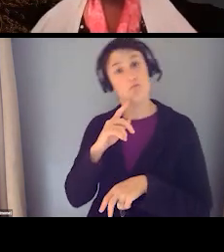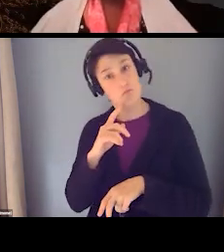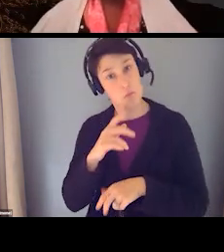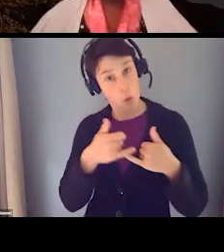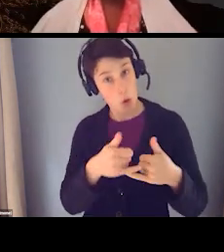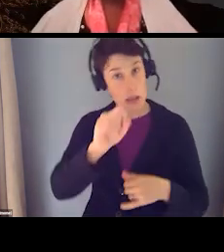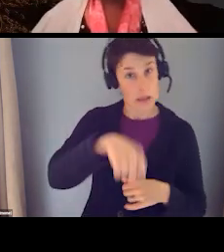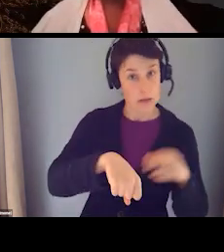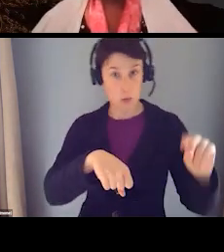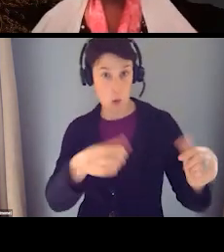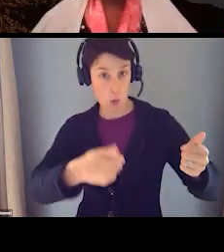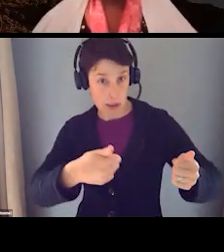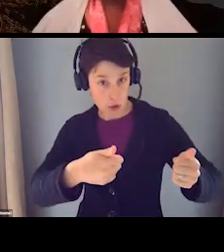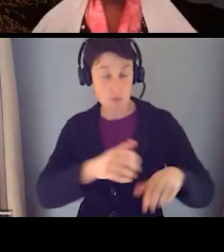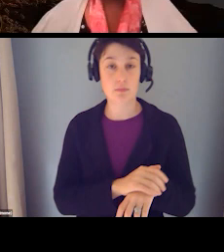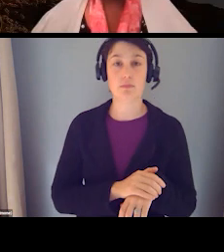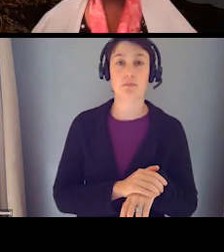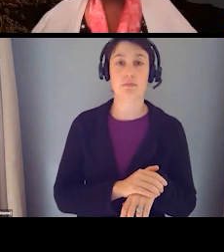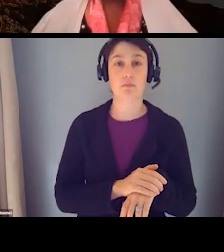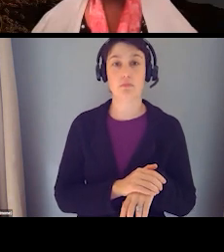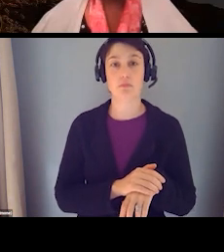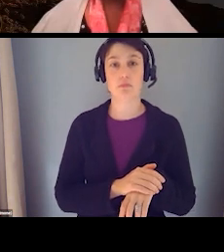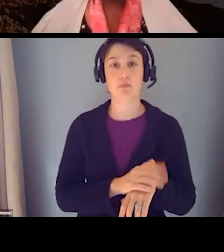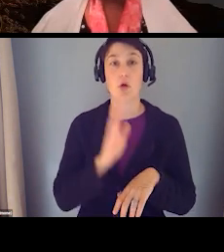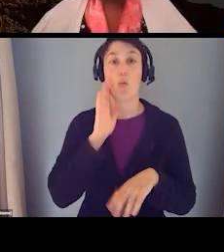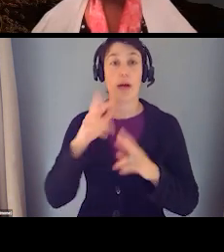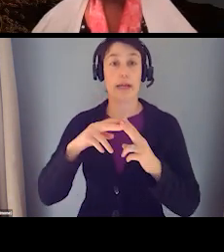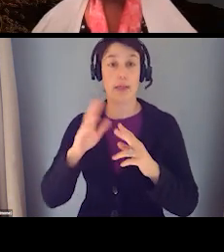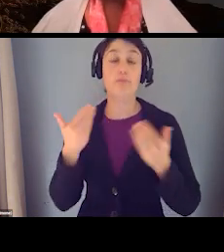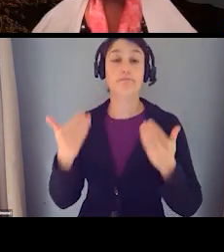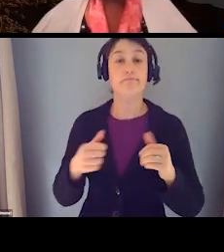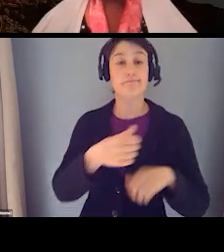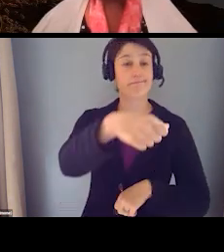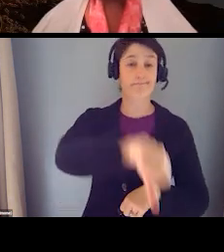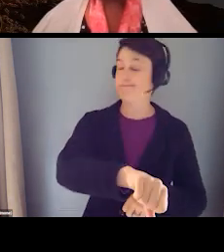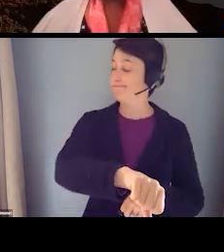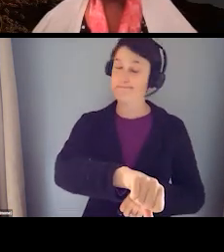And so you'll get a declination letter, you're -- and if it's yes you get Grants Office approval,